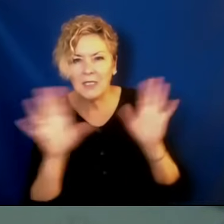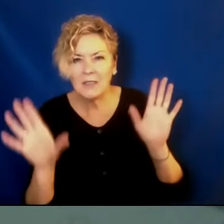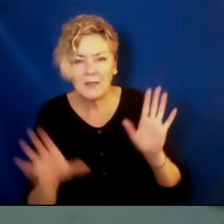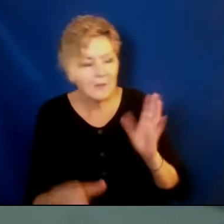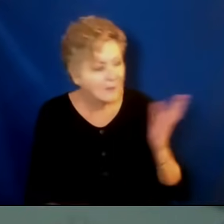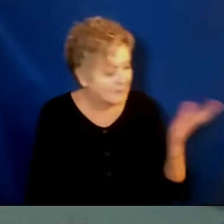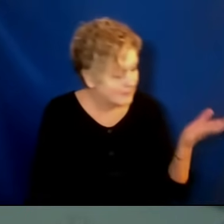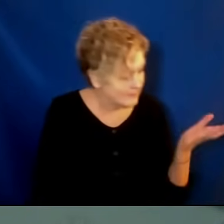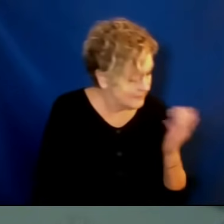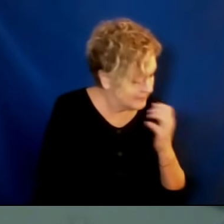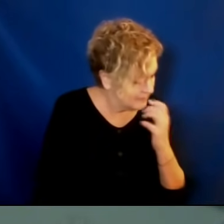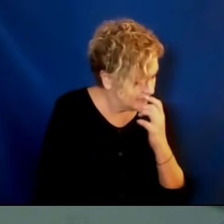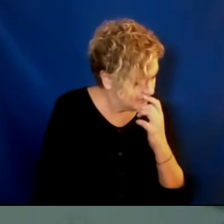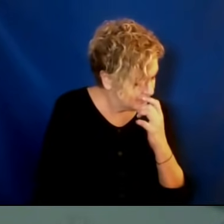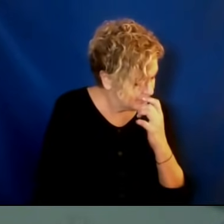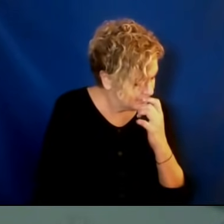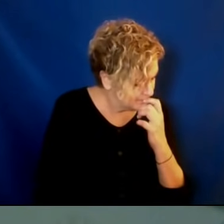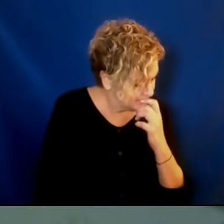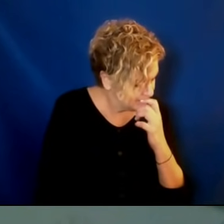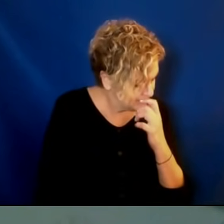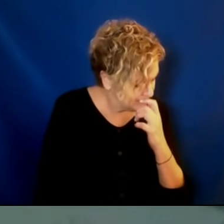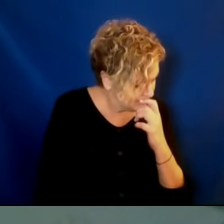into Taylor guidelines to their behaviour